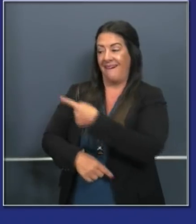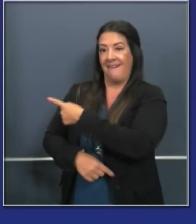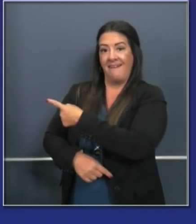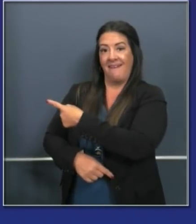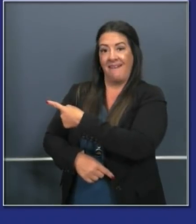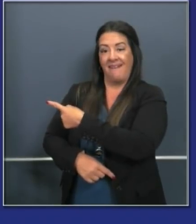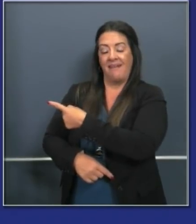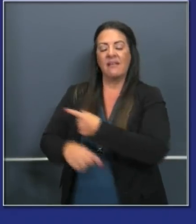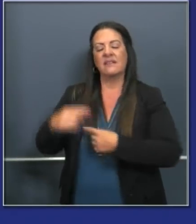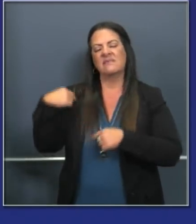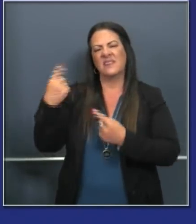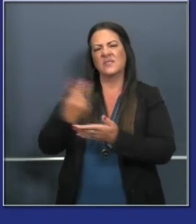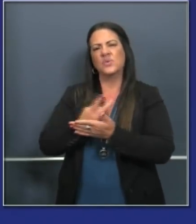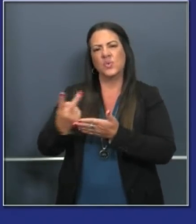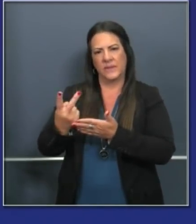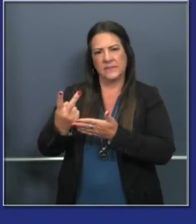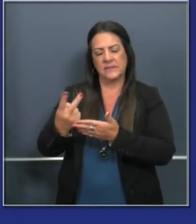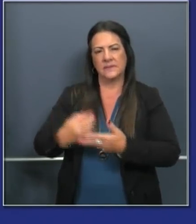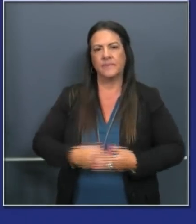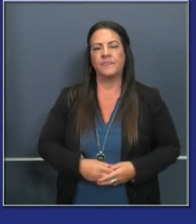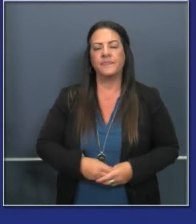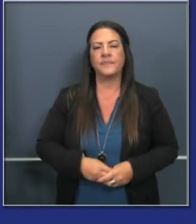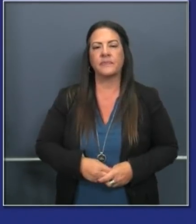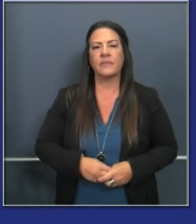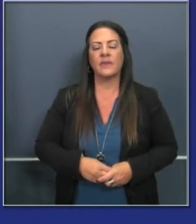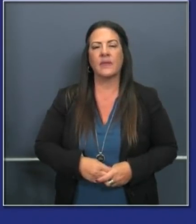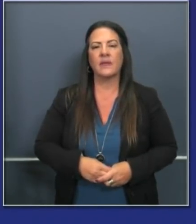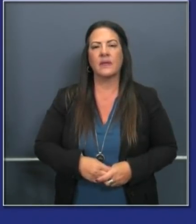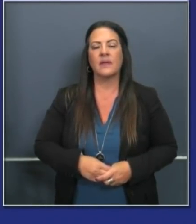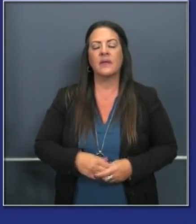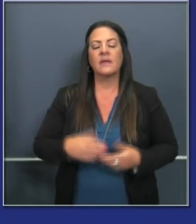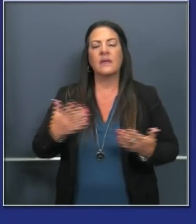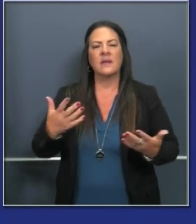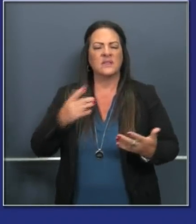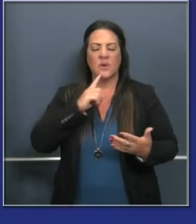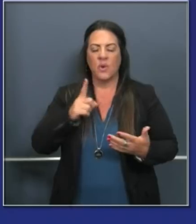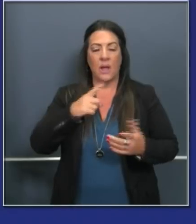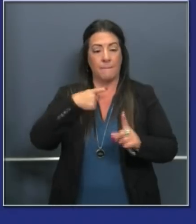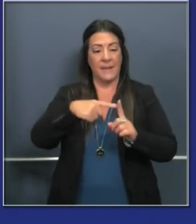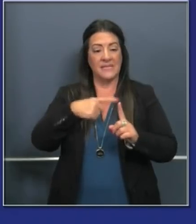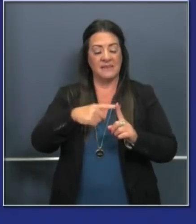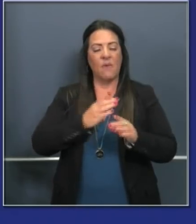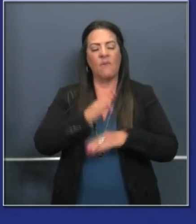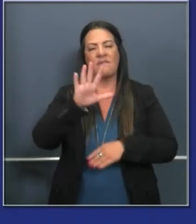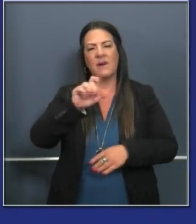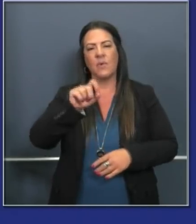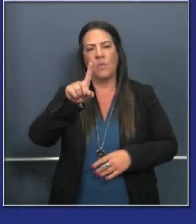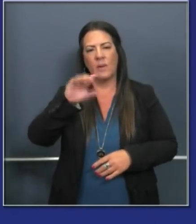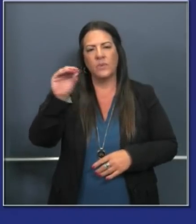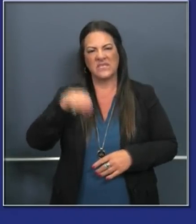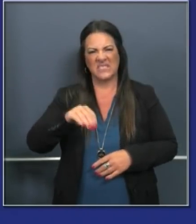5.6%. POSITIVITY RATE IN THE LAST 7 DAYS. SO THIS LINE REPRESENTS THE LAST 14 DAYS.